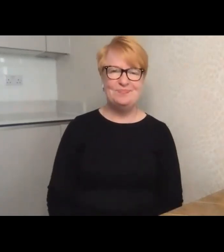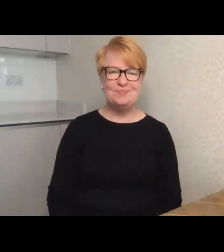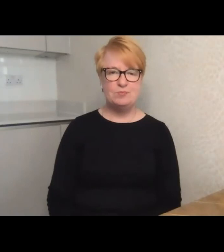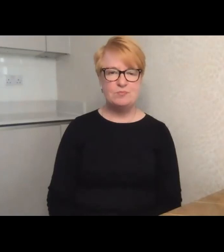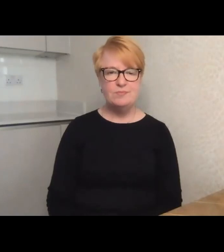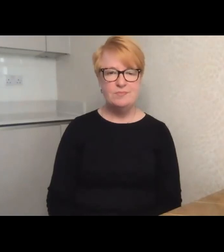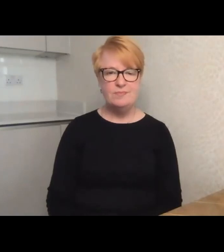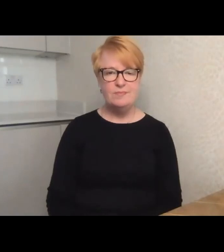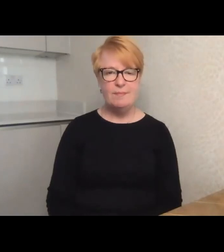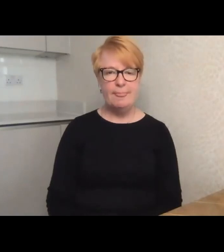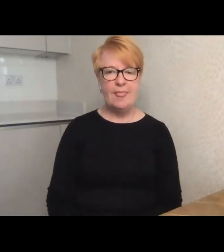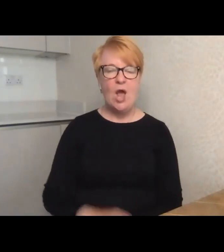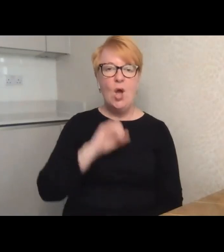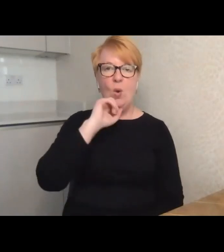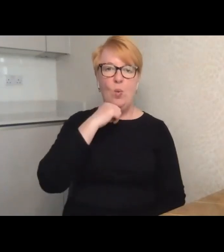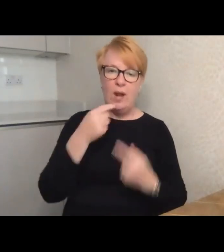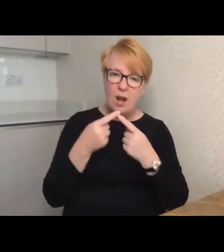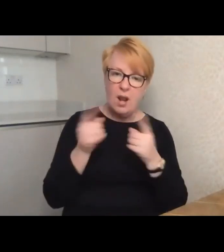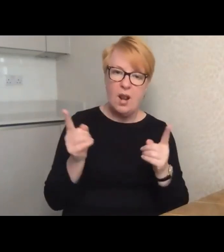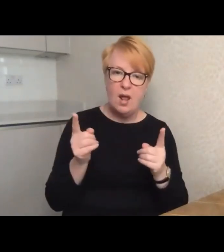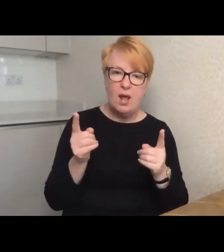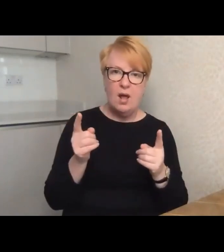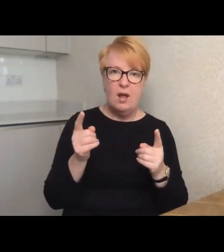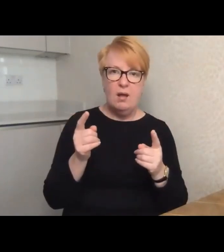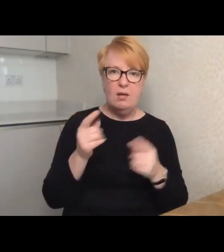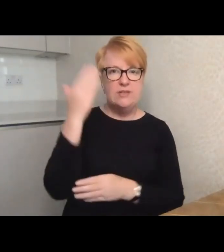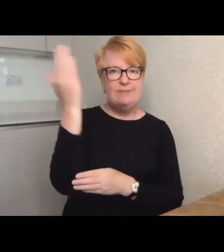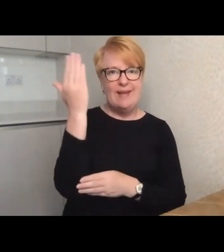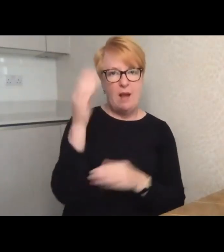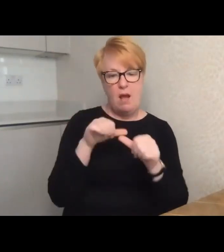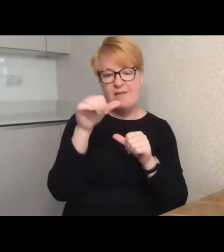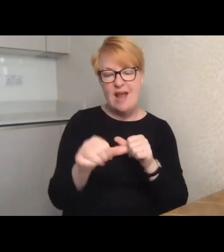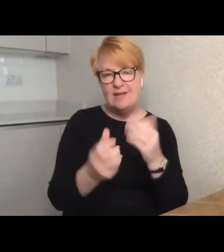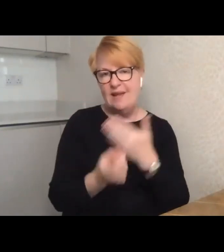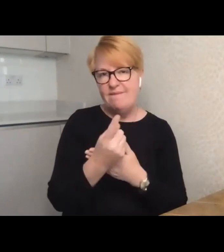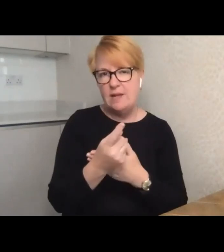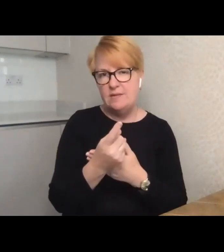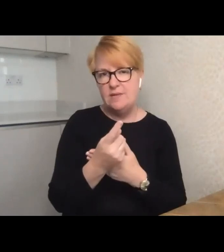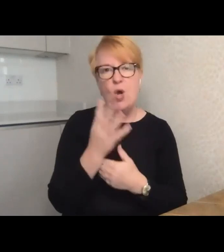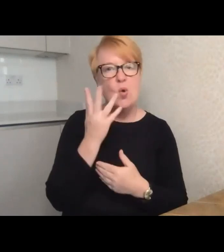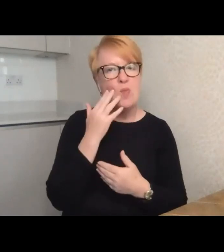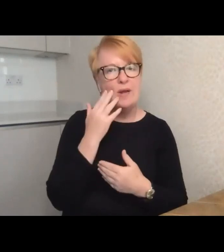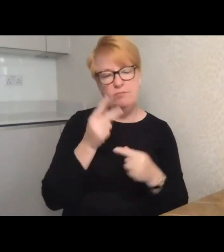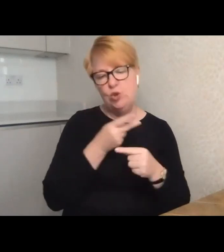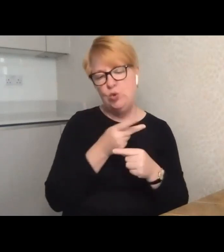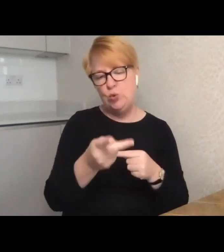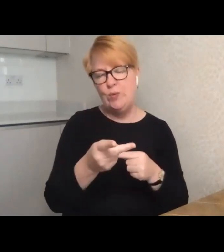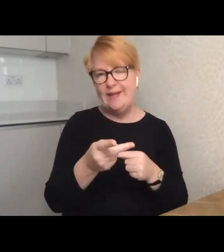We will be announcing the full line-up of speakers for the next event via our social media channels in a couple of weeks’ time. So do sign up to our